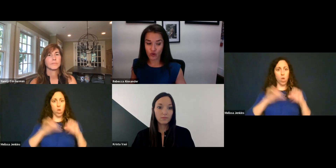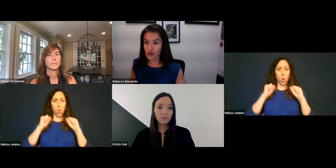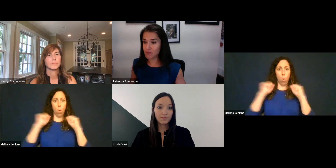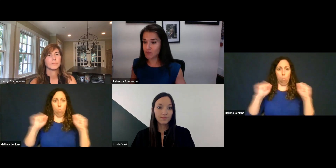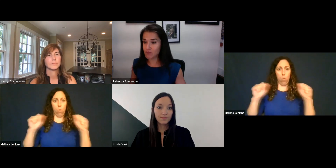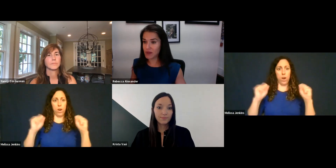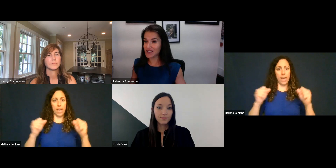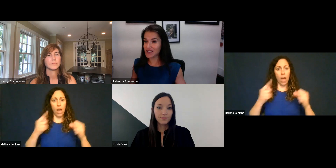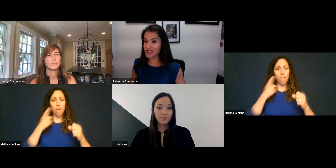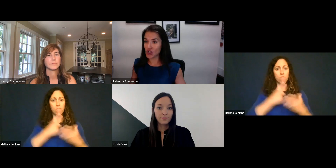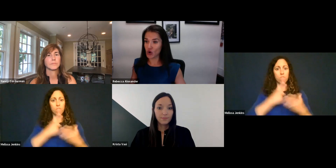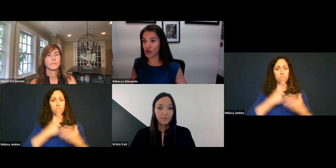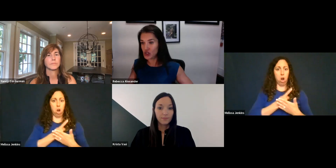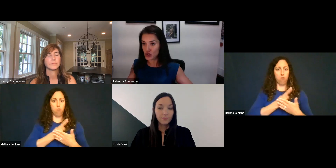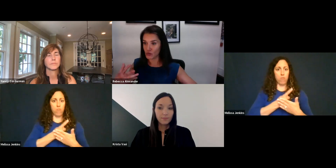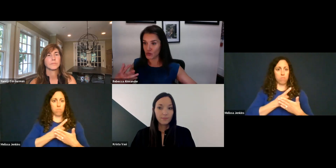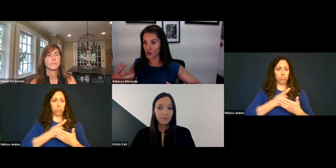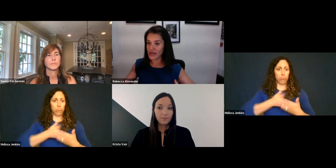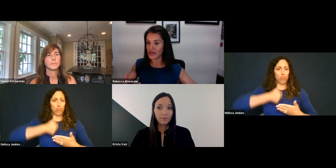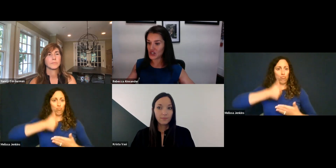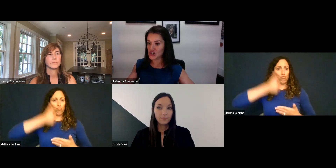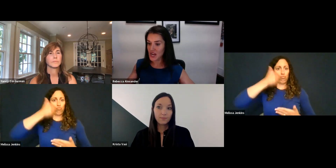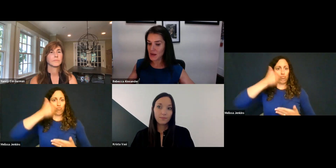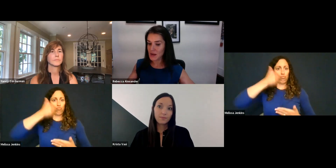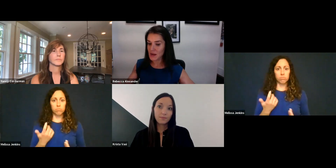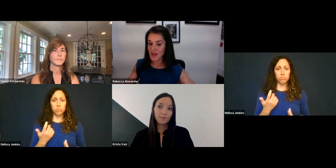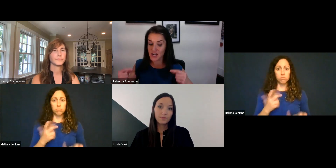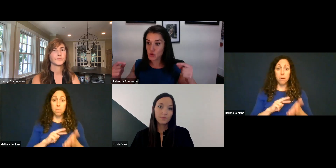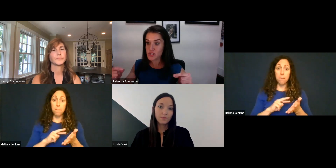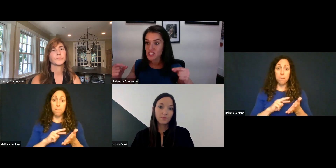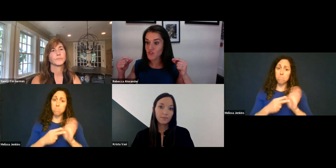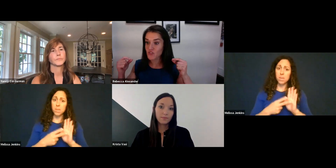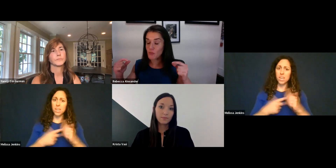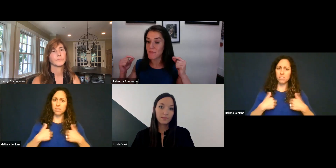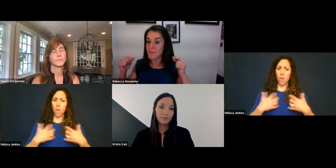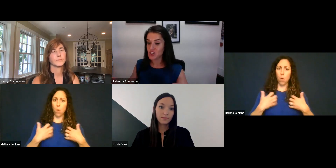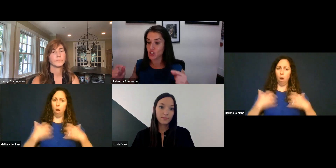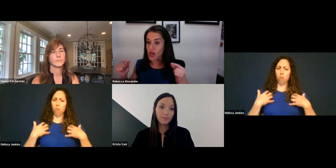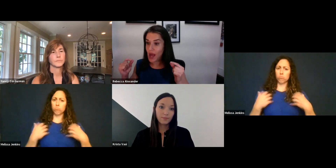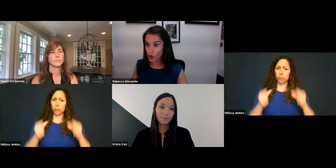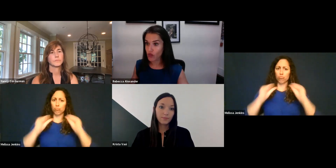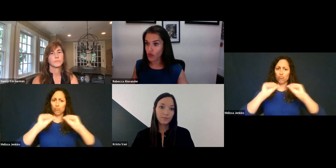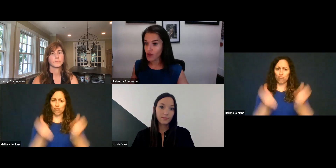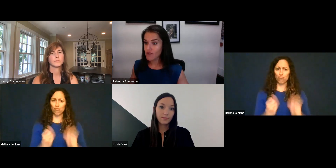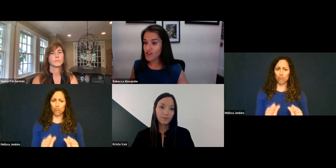I don't do this because I'm so consumed with being in shape. I do this for my mental health.